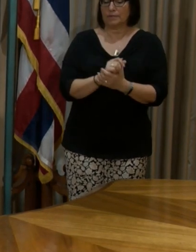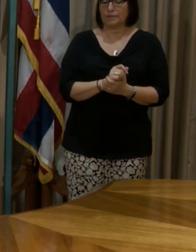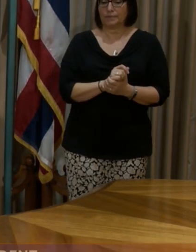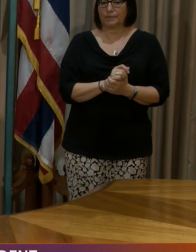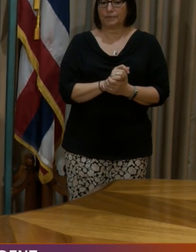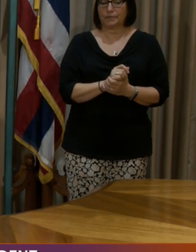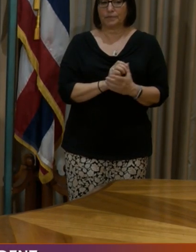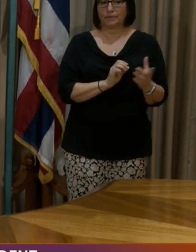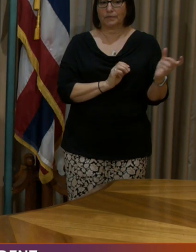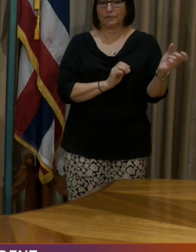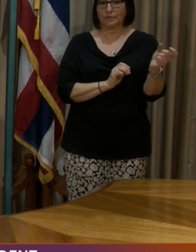WE HAVE A STEPHANIE STEPHANIE KNOW STEPHANIE IS FROM THE GARDEN.